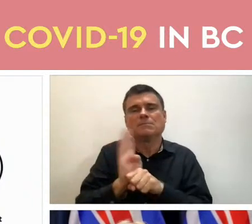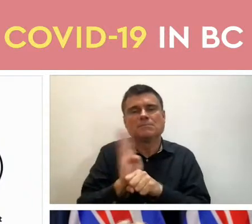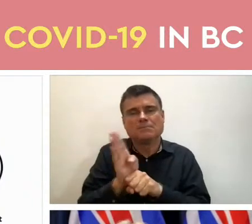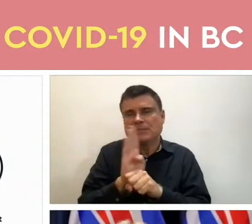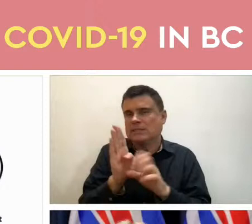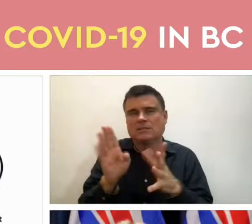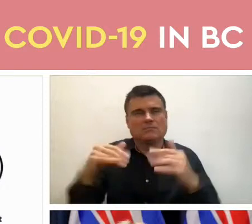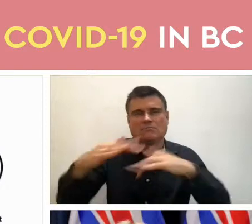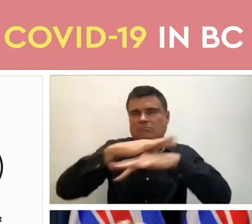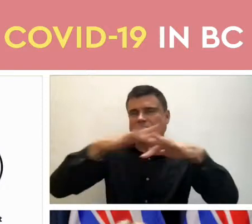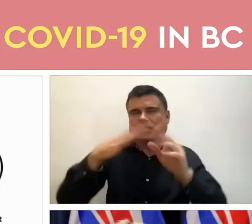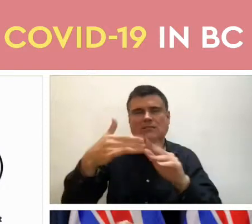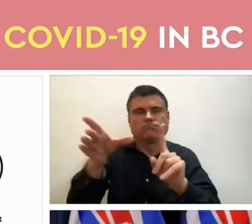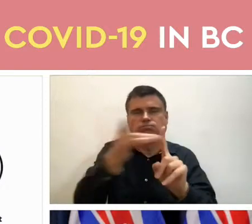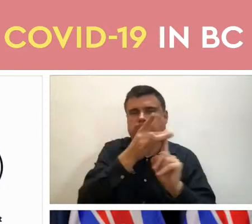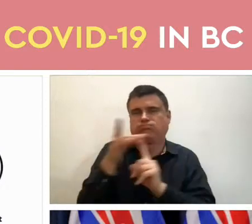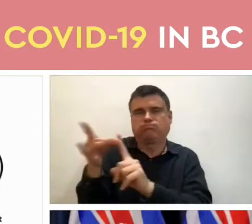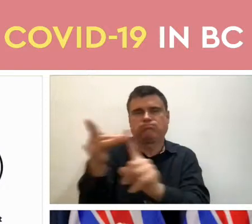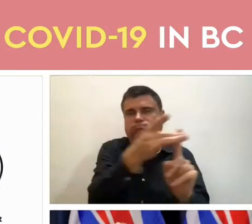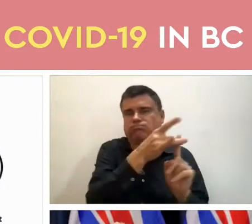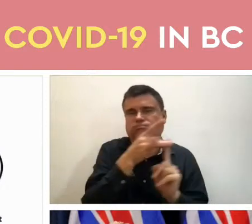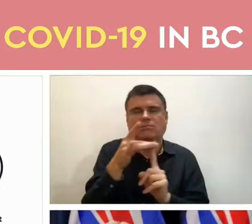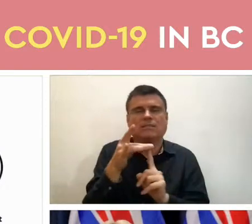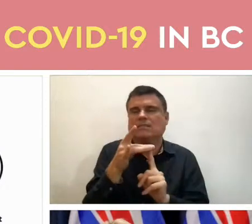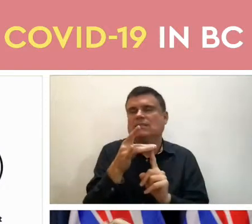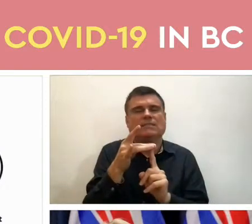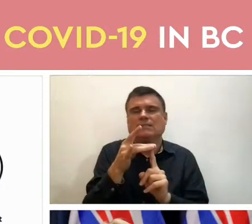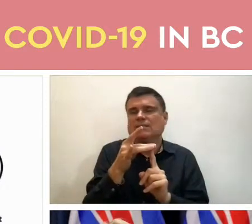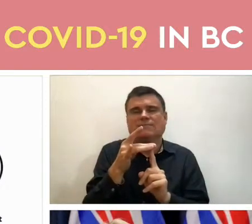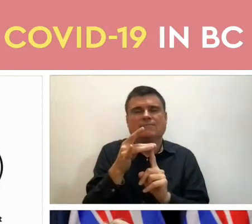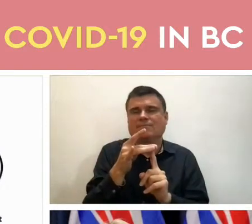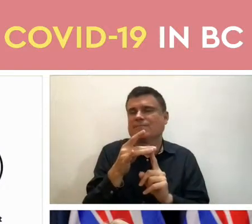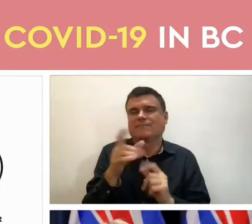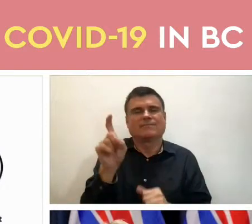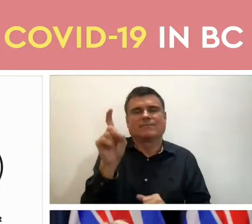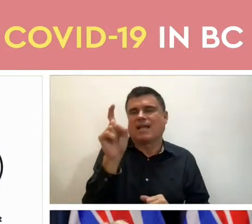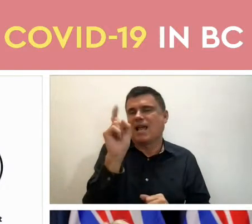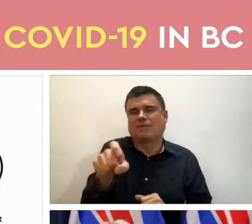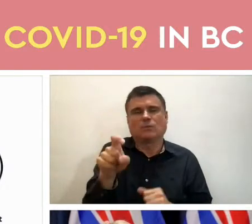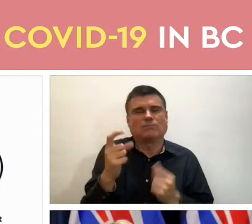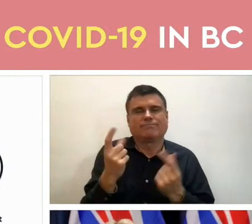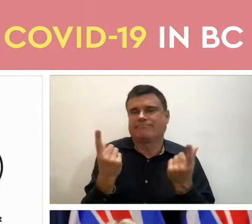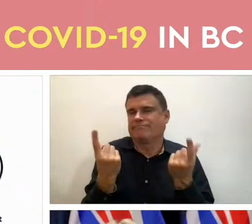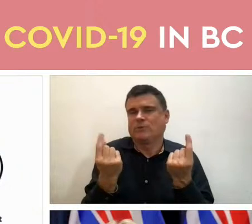people in the community.